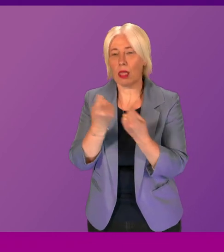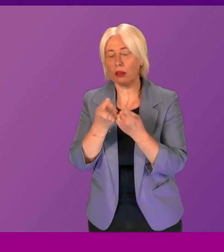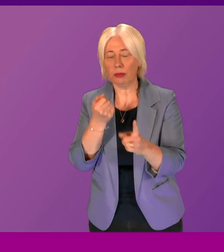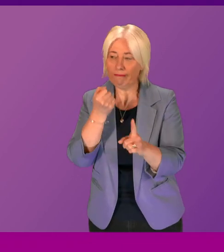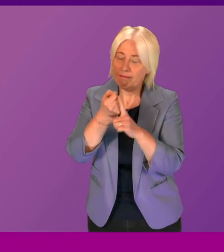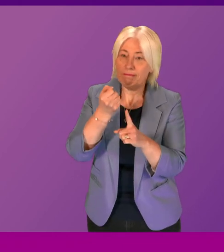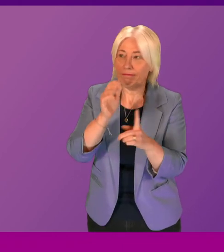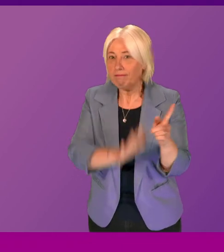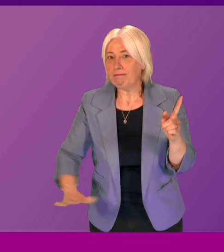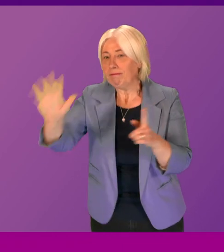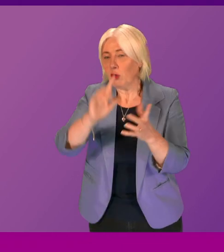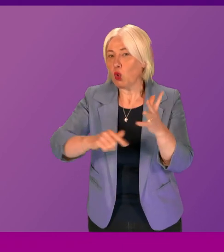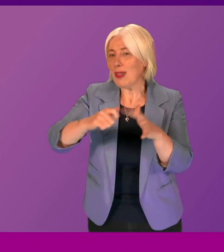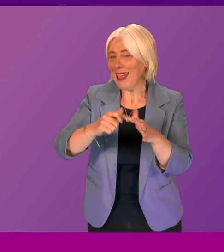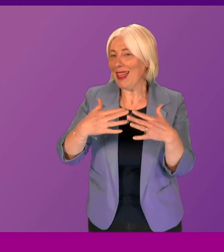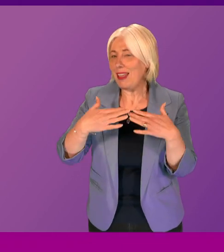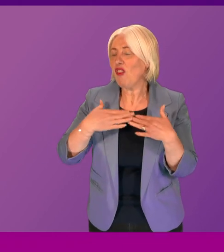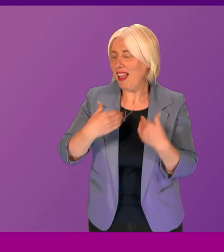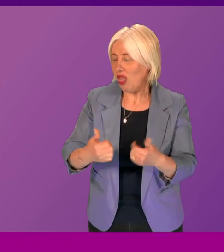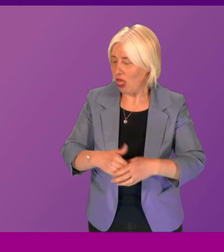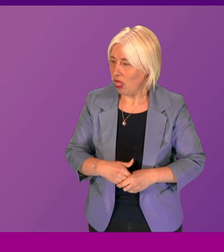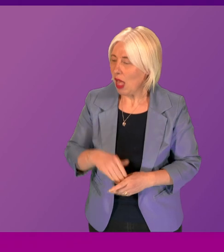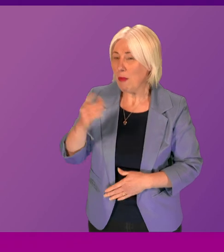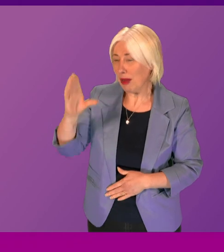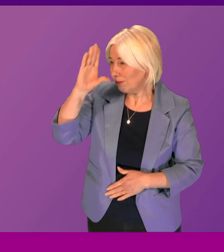I go back to the point that I made to Douglas Ross and to Anas Sarwar.